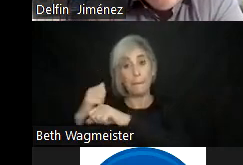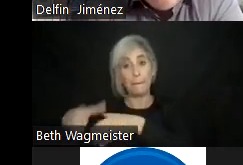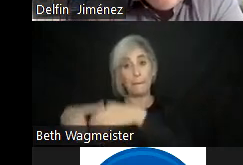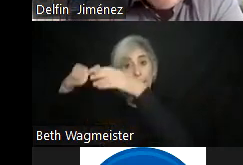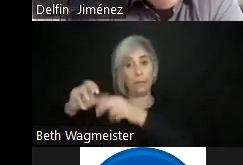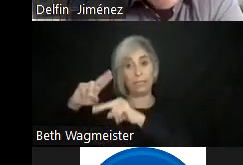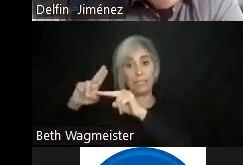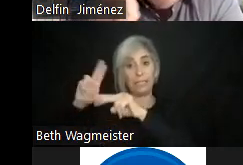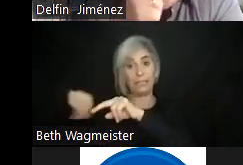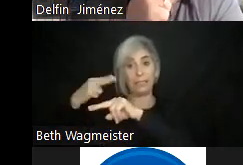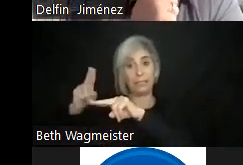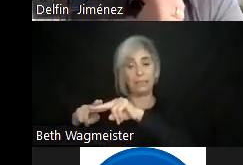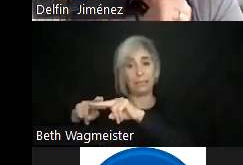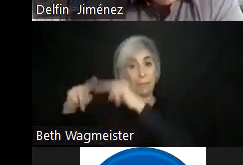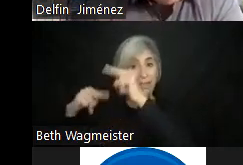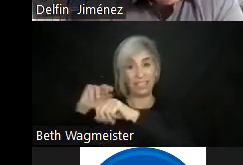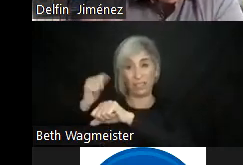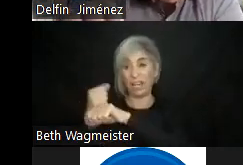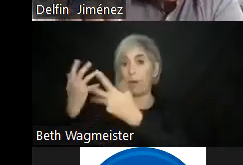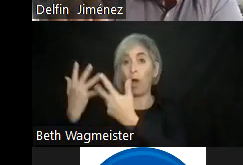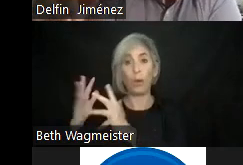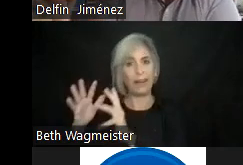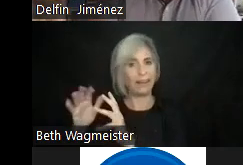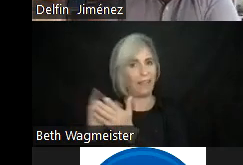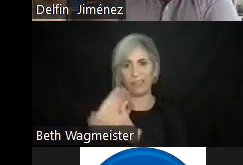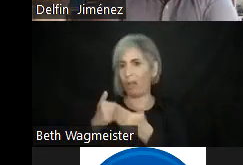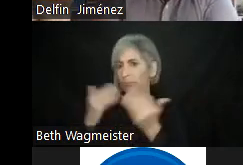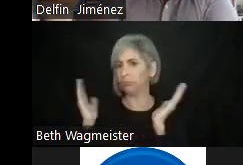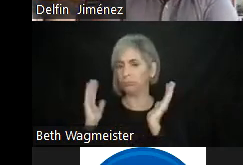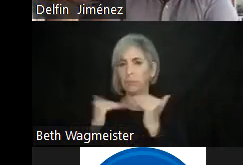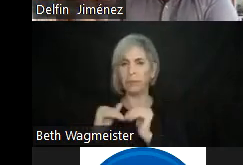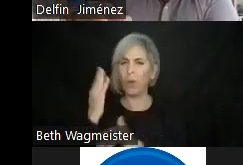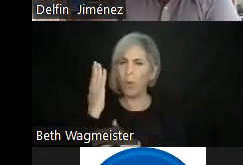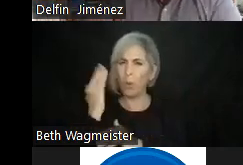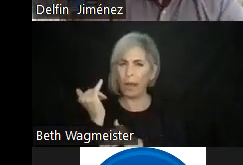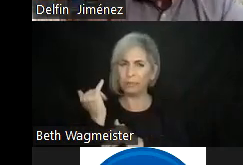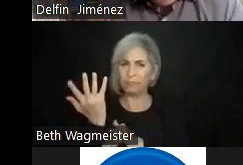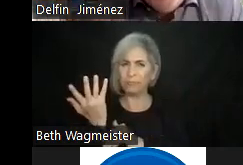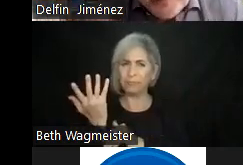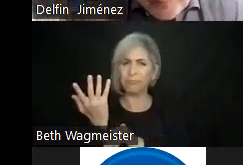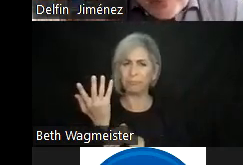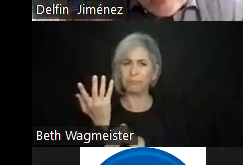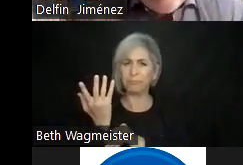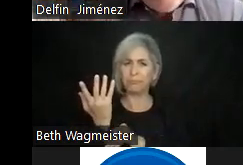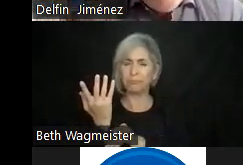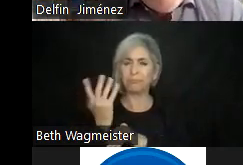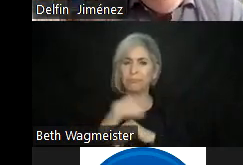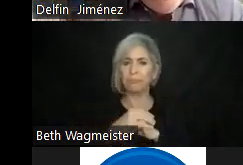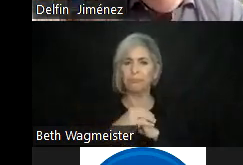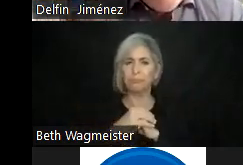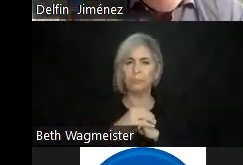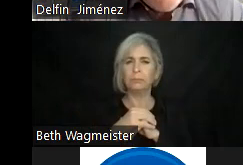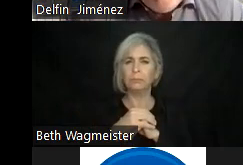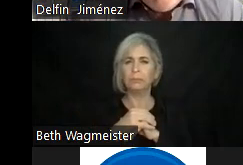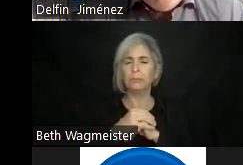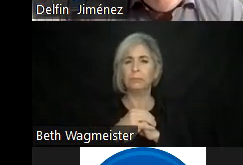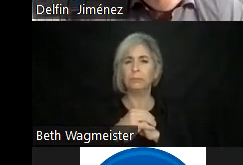That's all. Well, well, it is complicated because